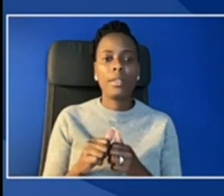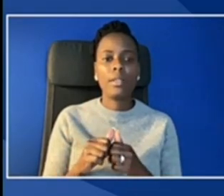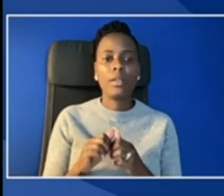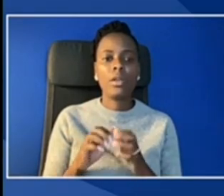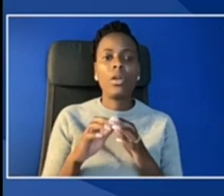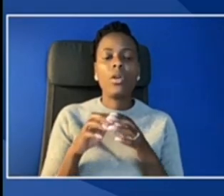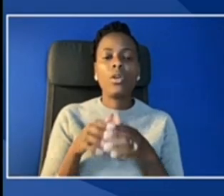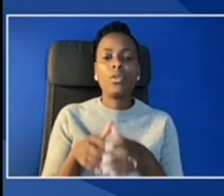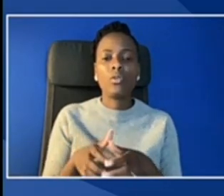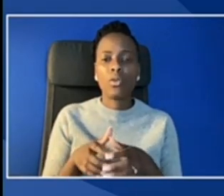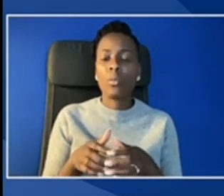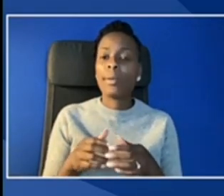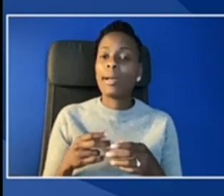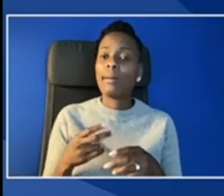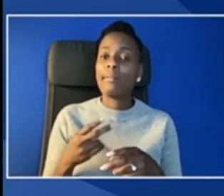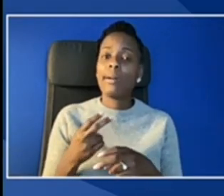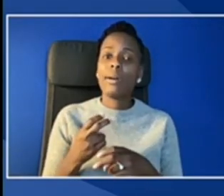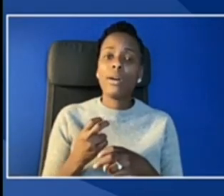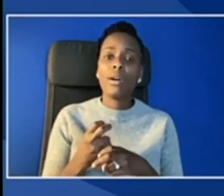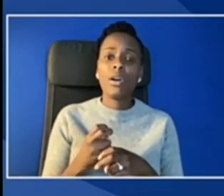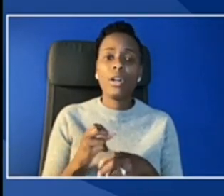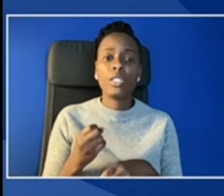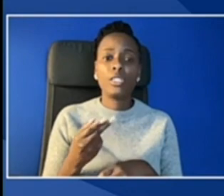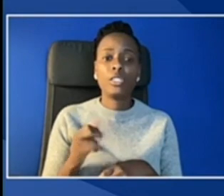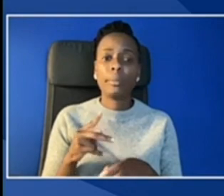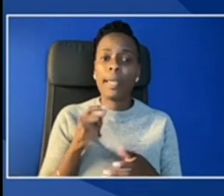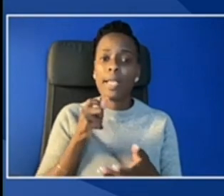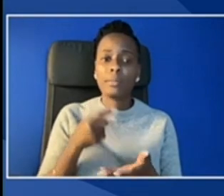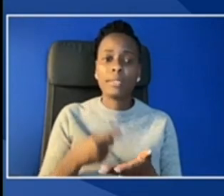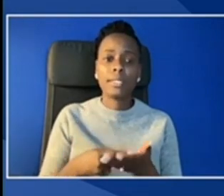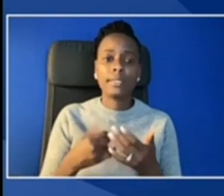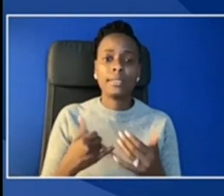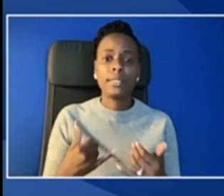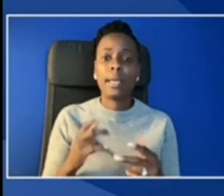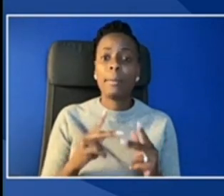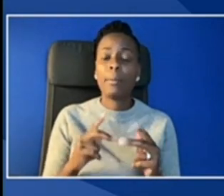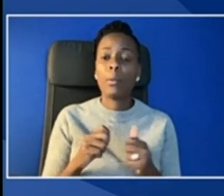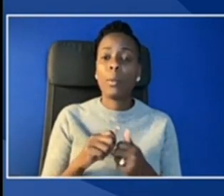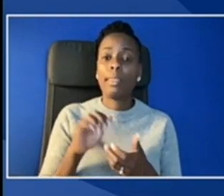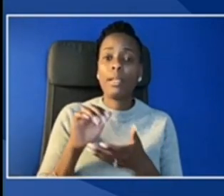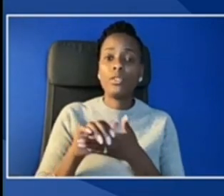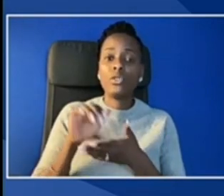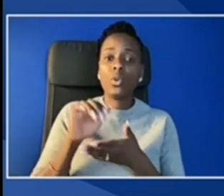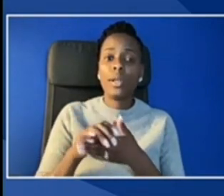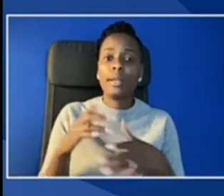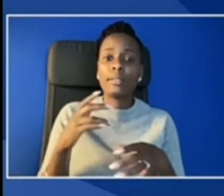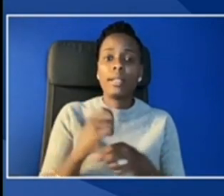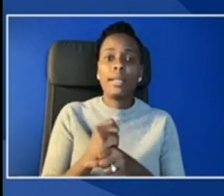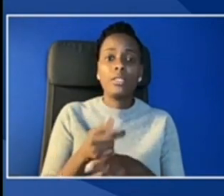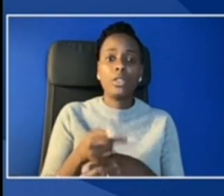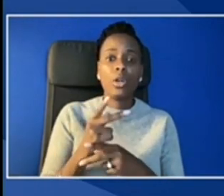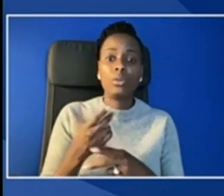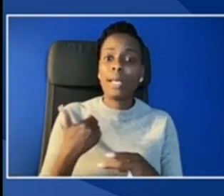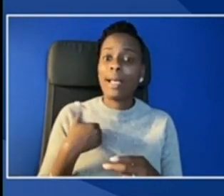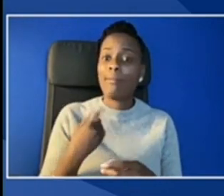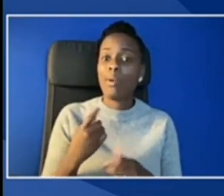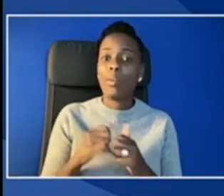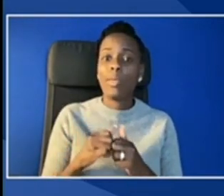Those of us with joint consolidated loans, I have a consolidated loan with my ex-husband. And even though the loan